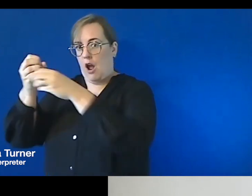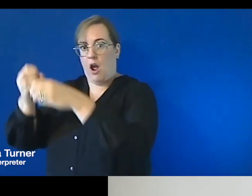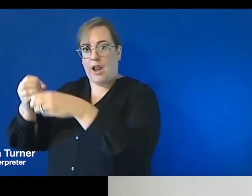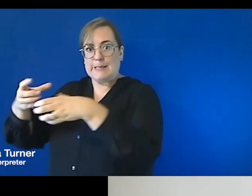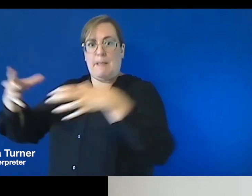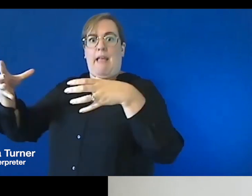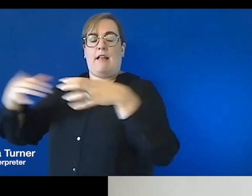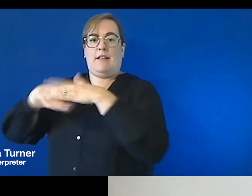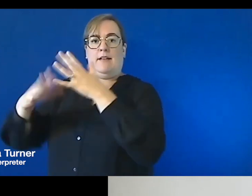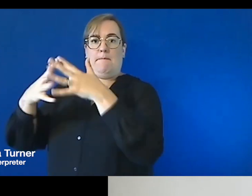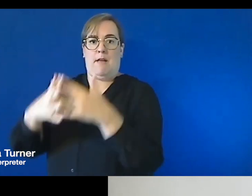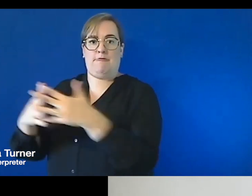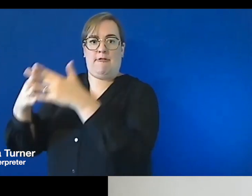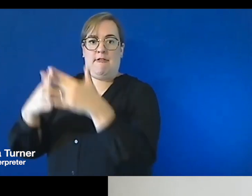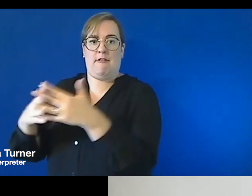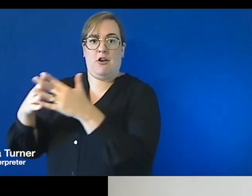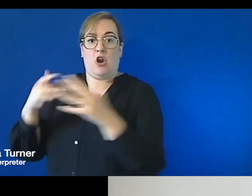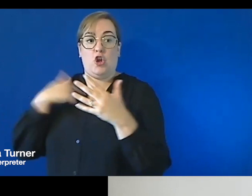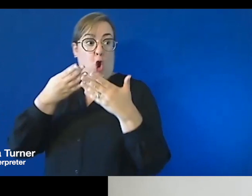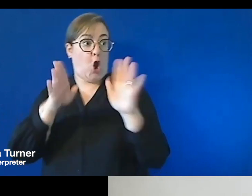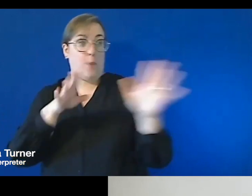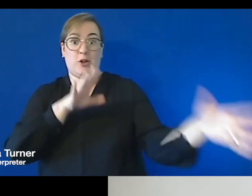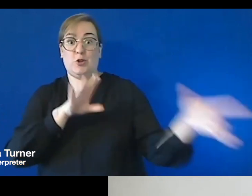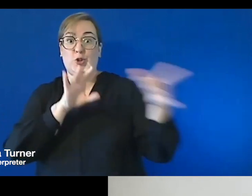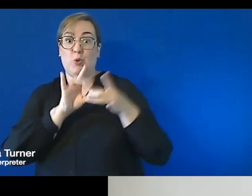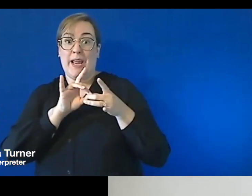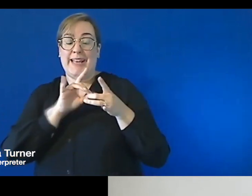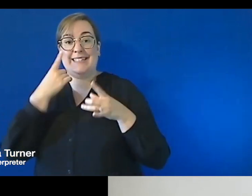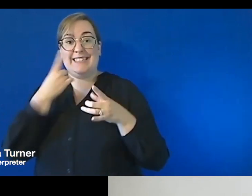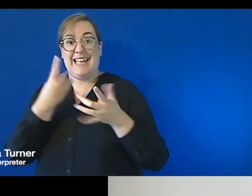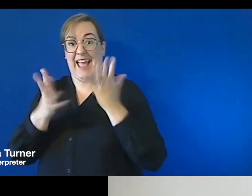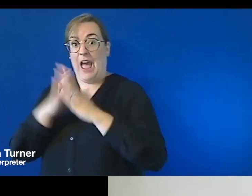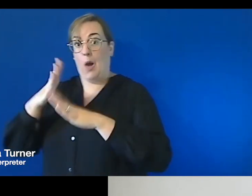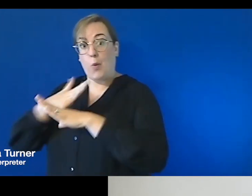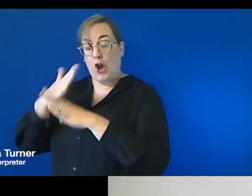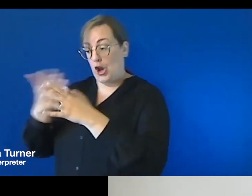you're open to join us and to see how it actually works then everything created by women in the